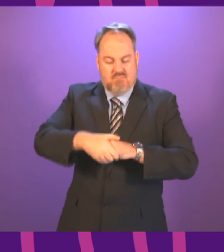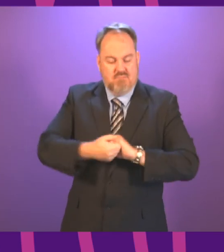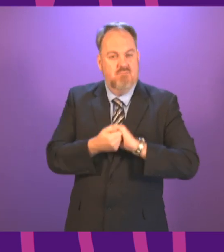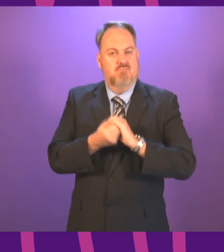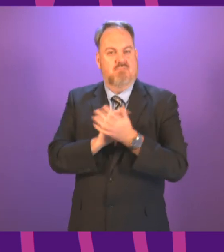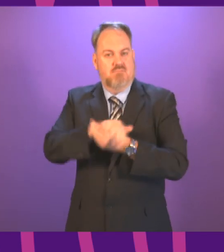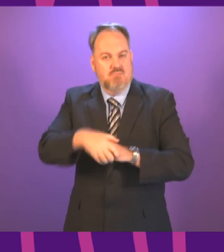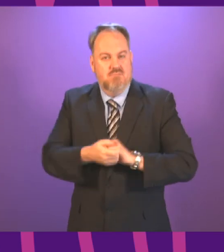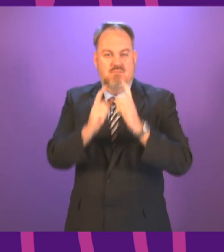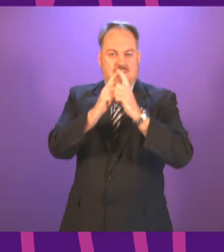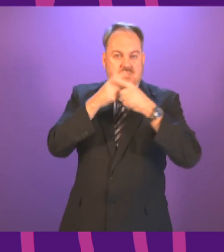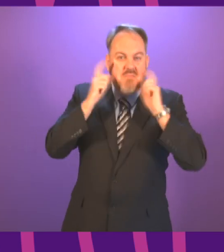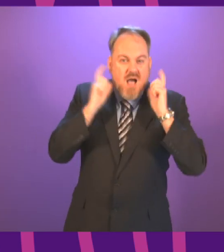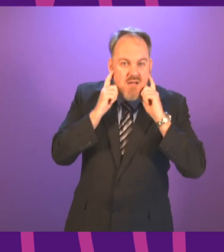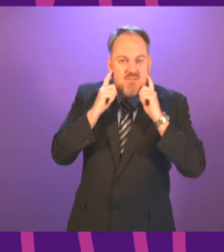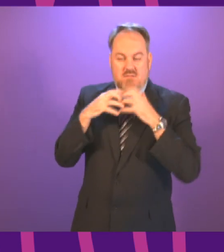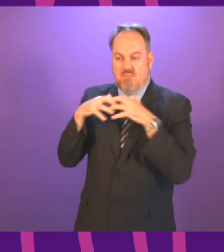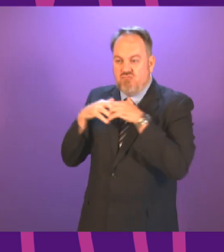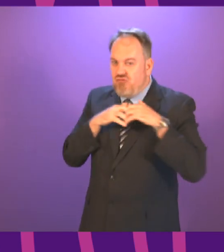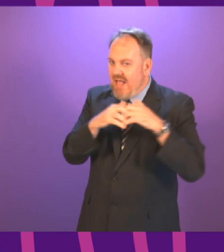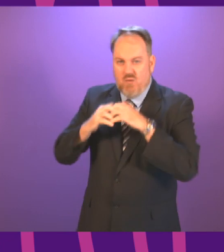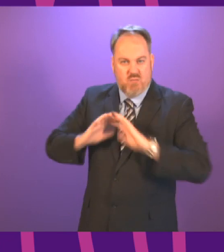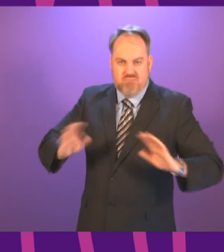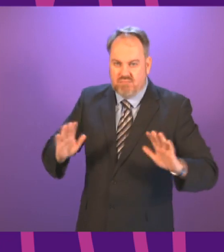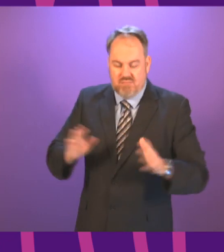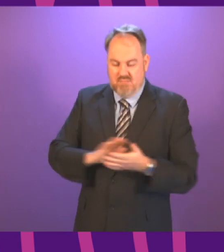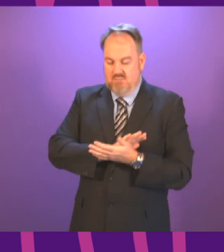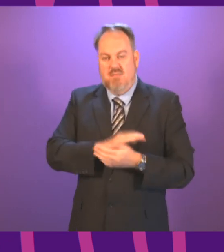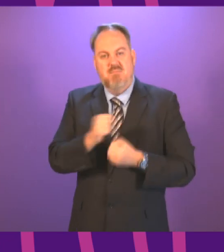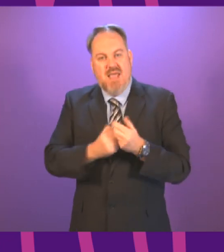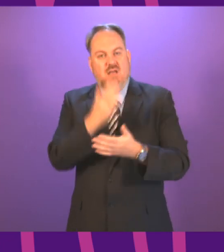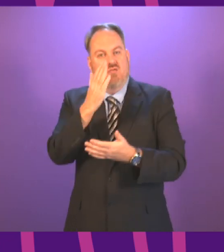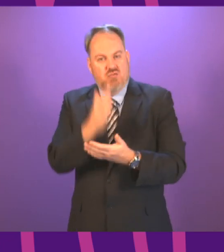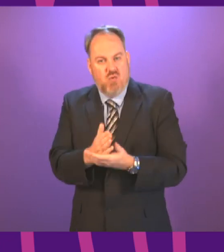the FACTS advice: wear face coverings, avoid places with crowds of people, clean your hands